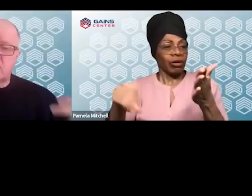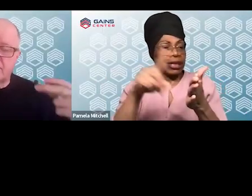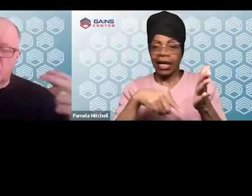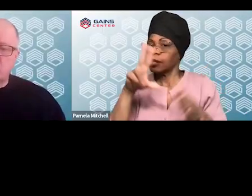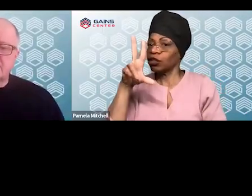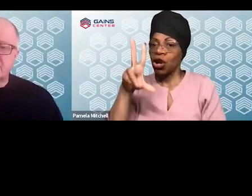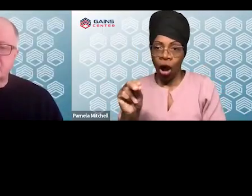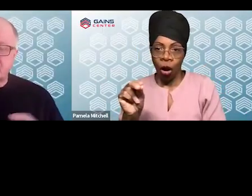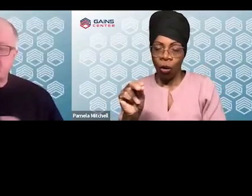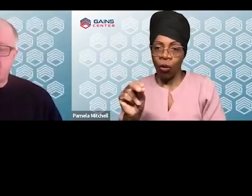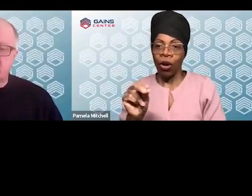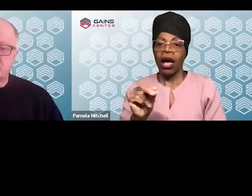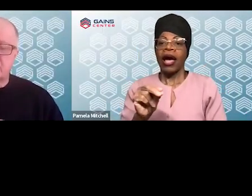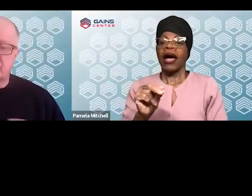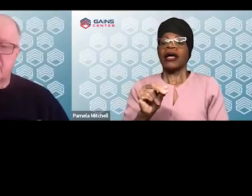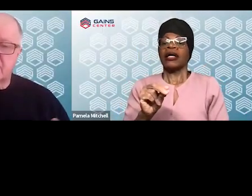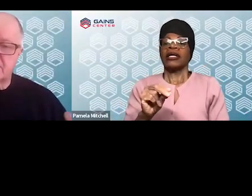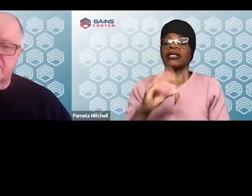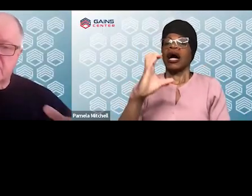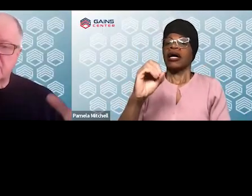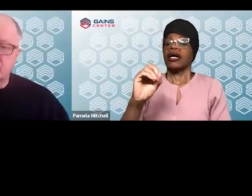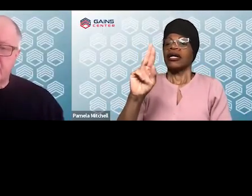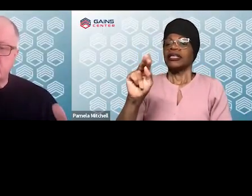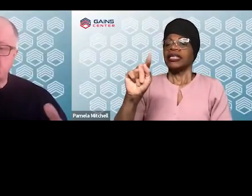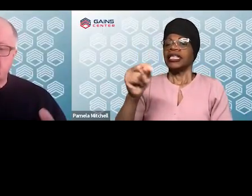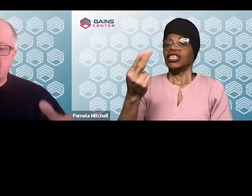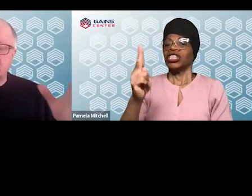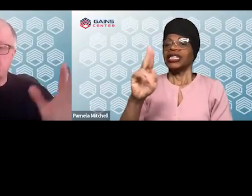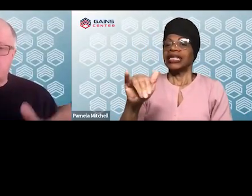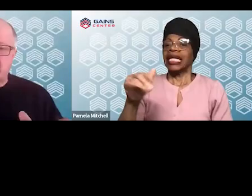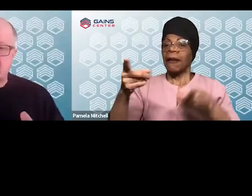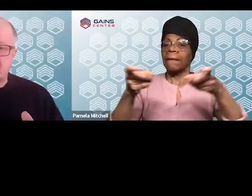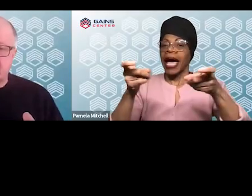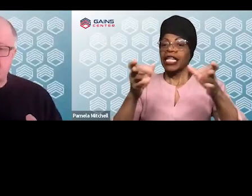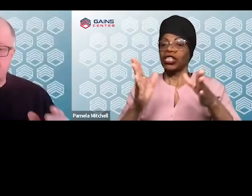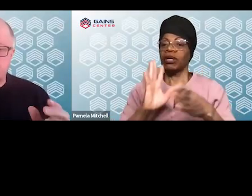The whole contingency management intervention is a positive intervention.